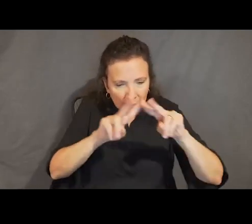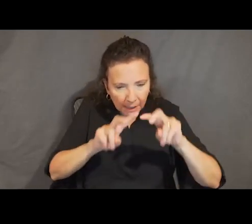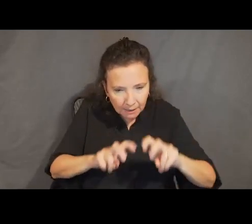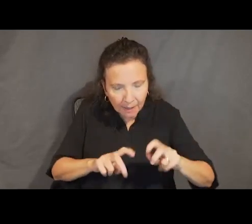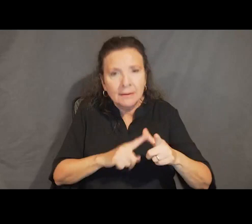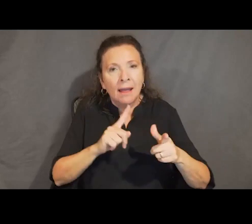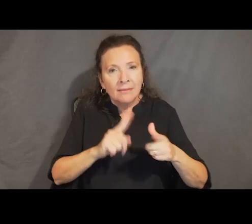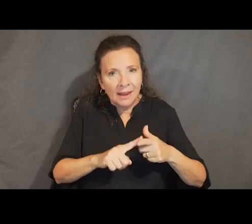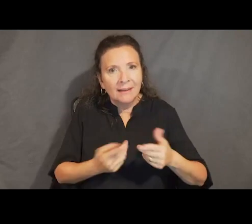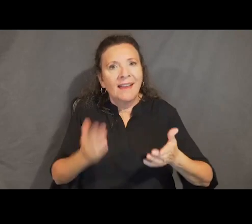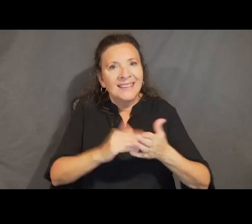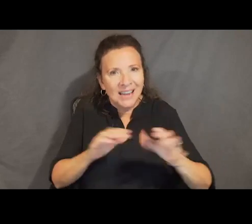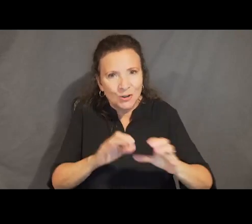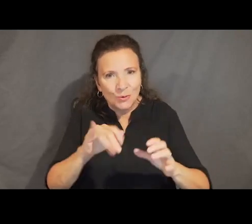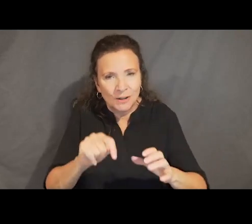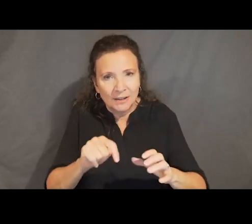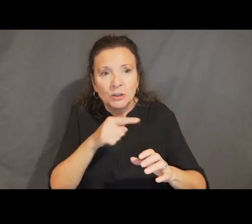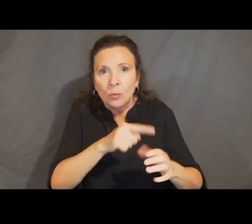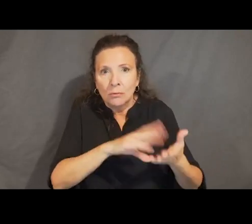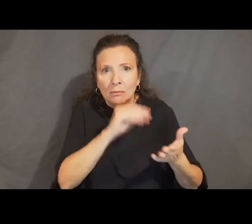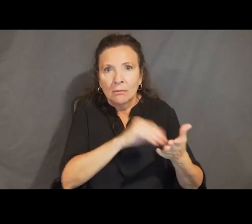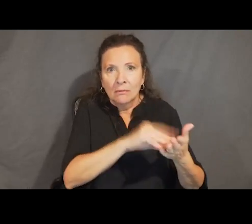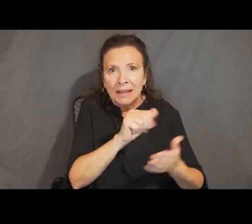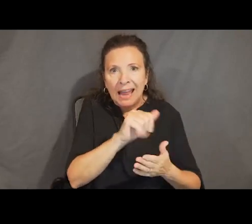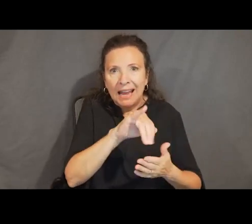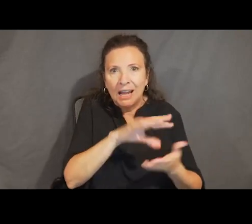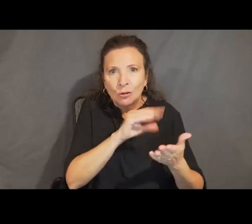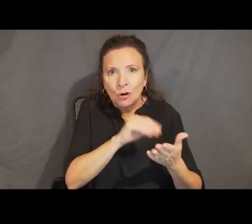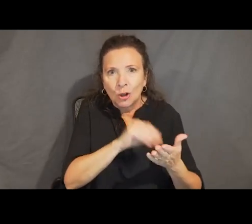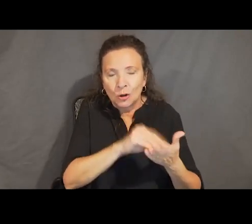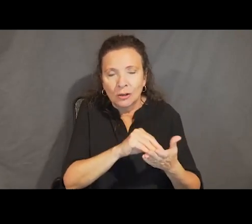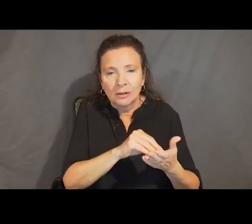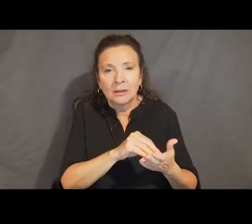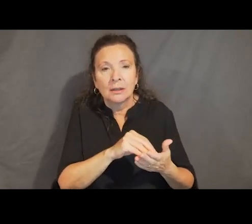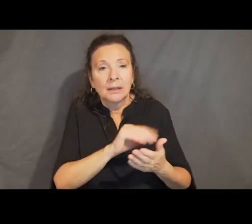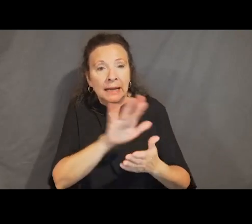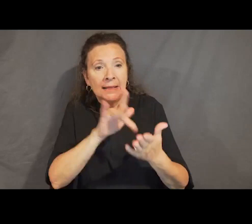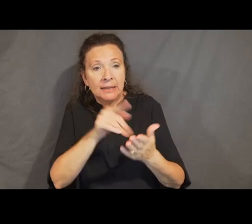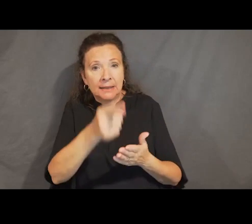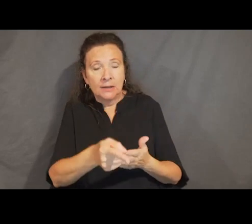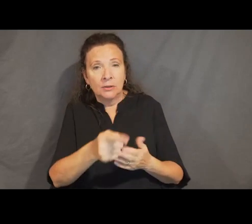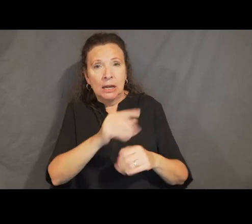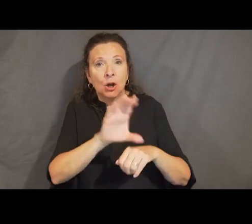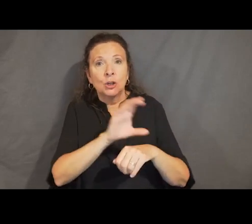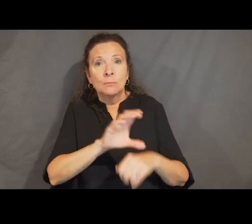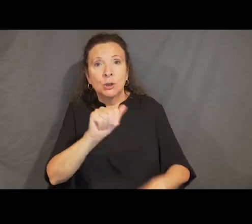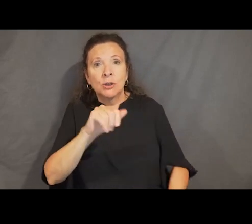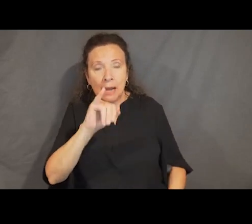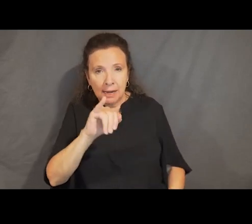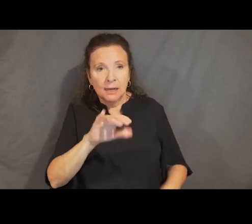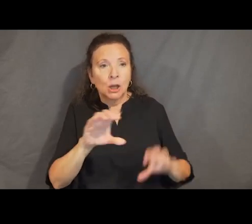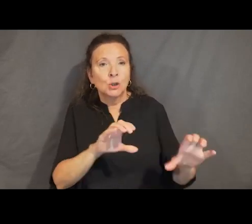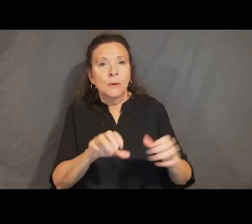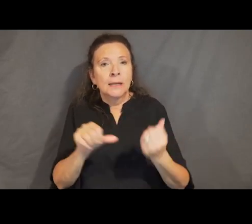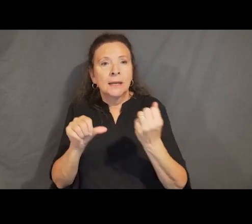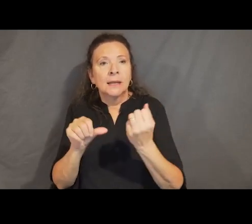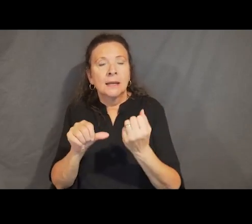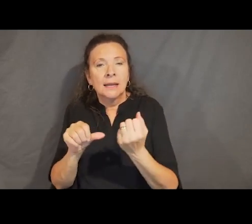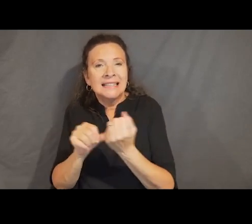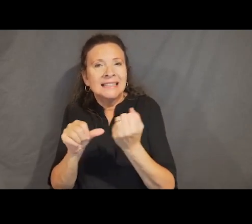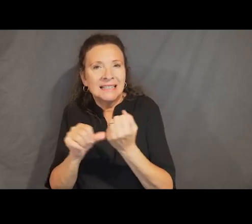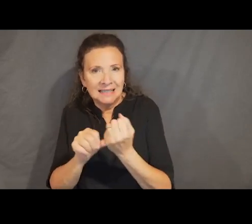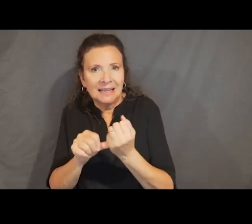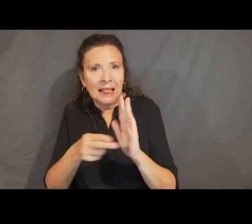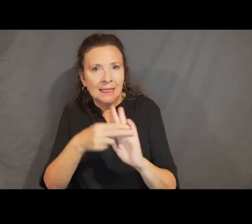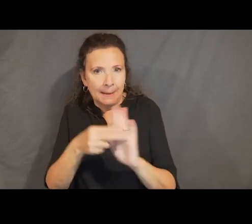the center there, we have computer AI doing the assisted labeling, and also adding additional